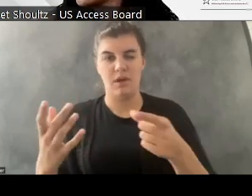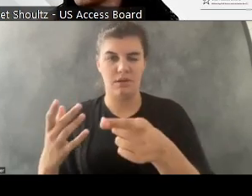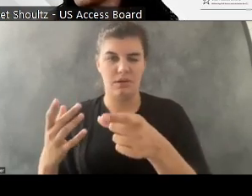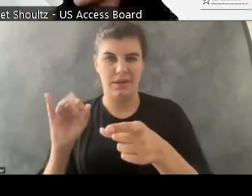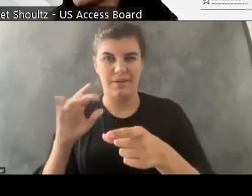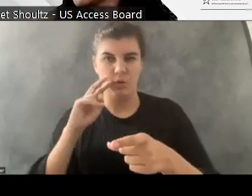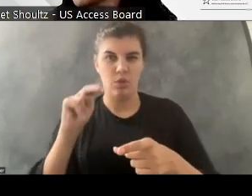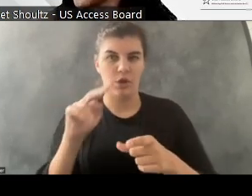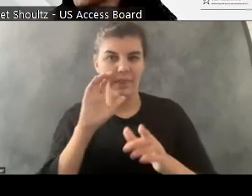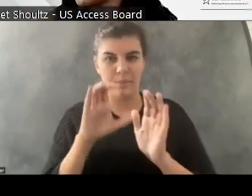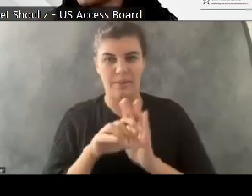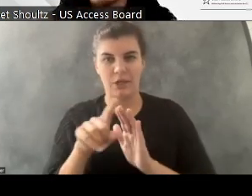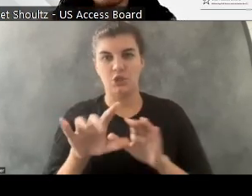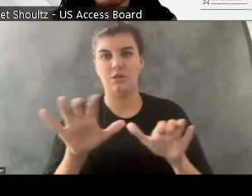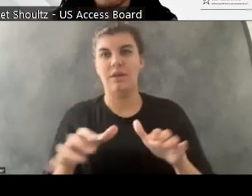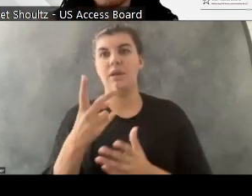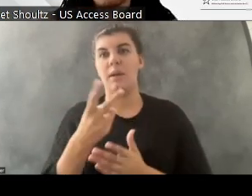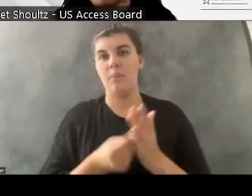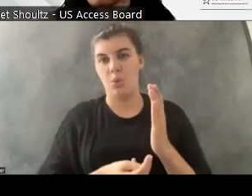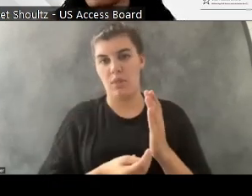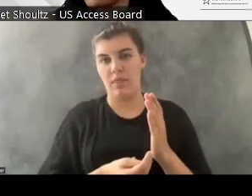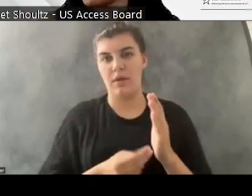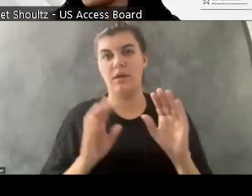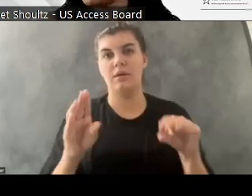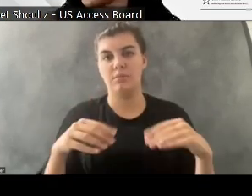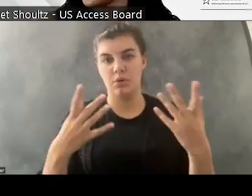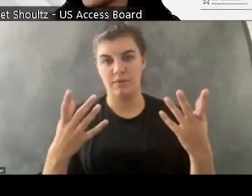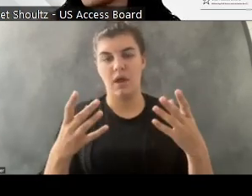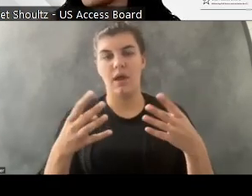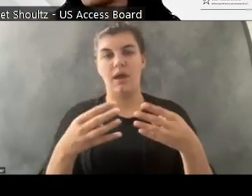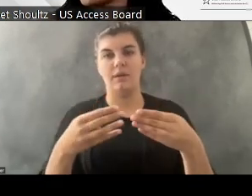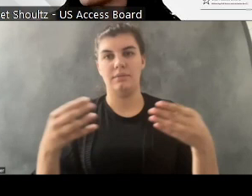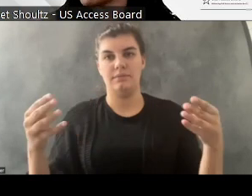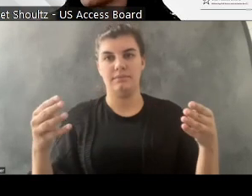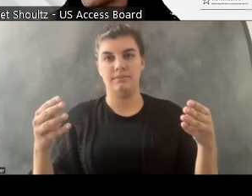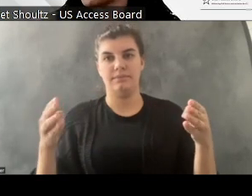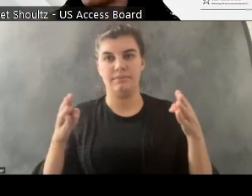In this illustration, they've done both. They've provided separation